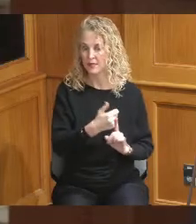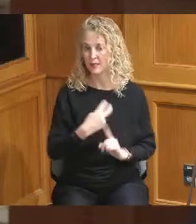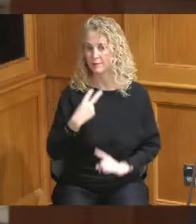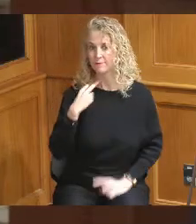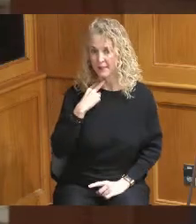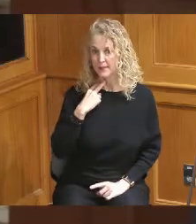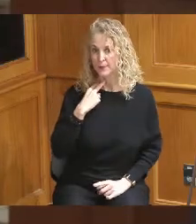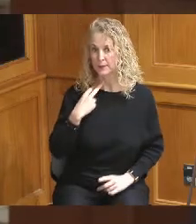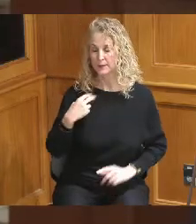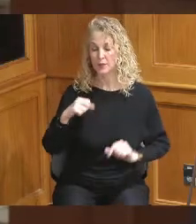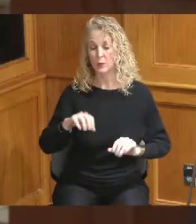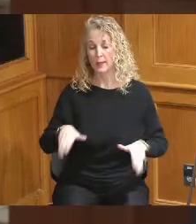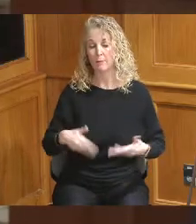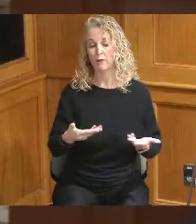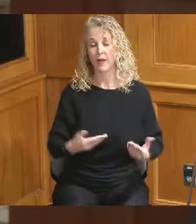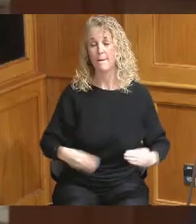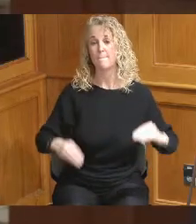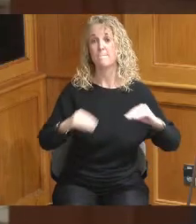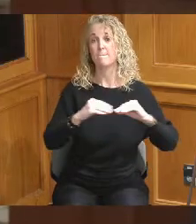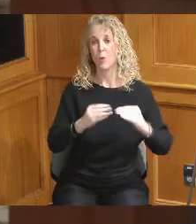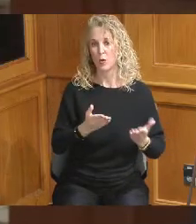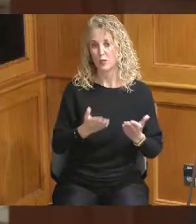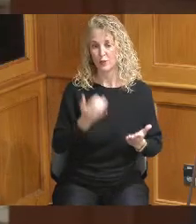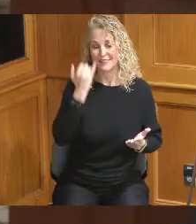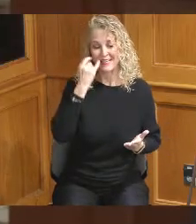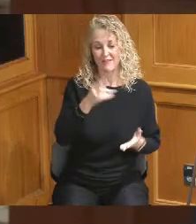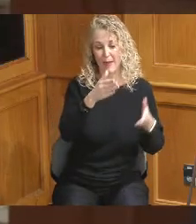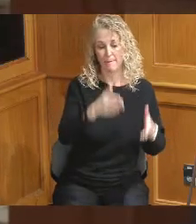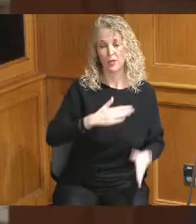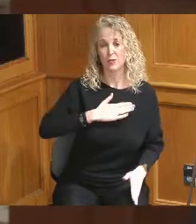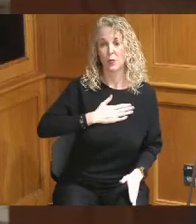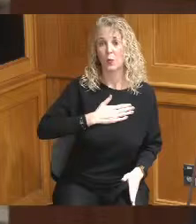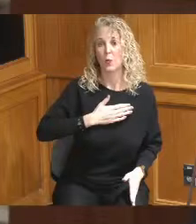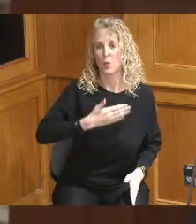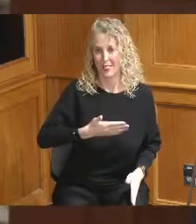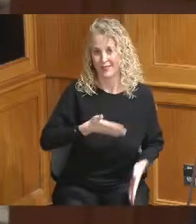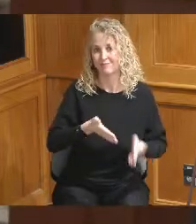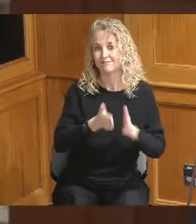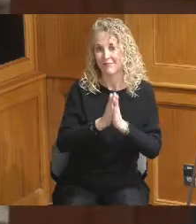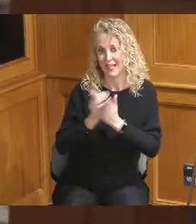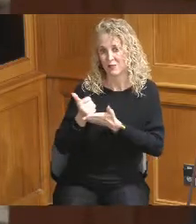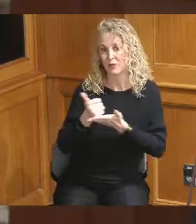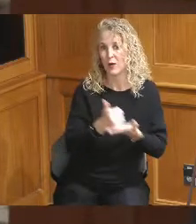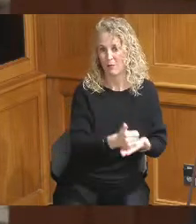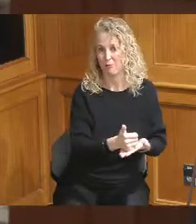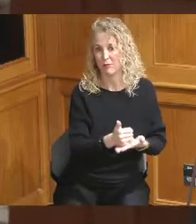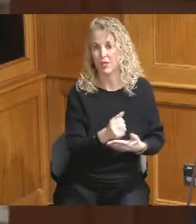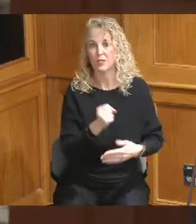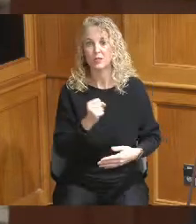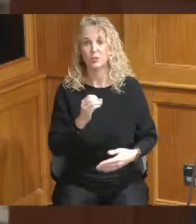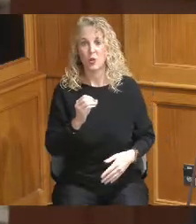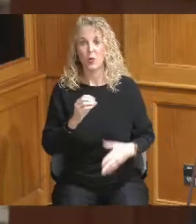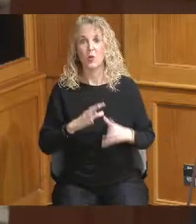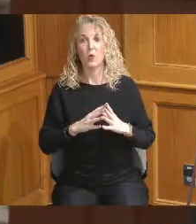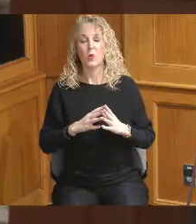Services if that individual were willing to do so to help move forward from a place of potential